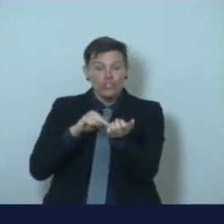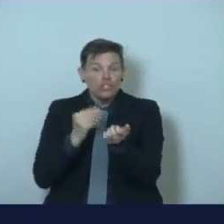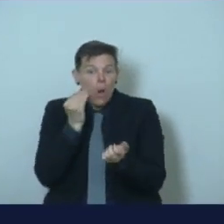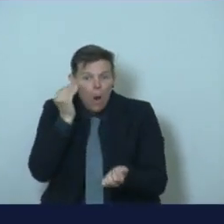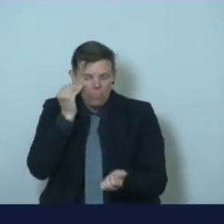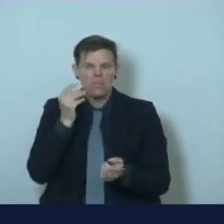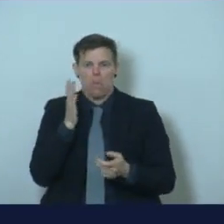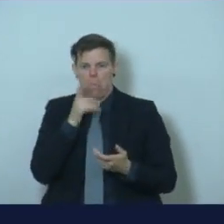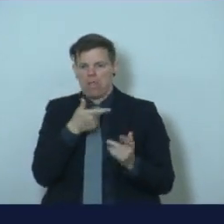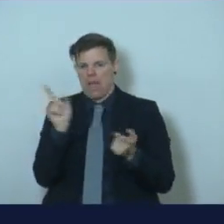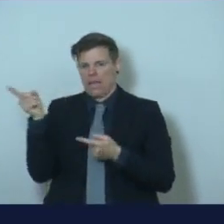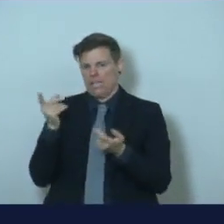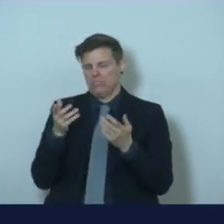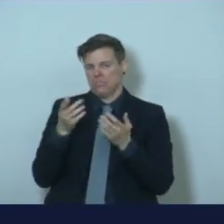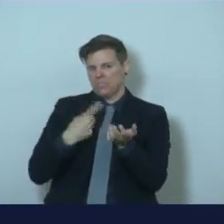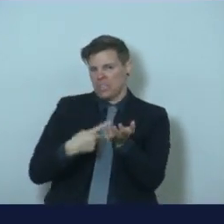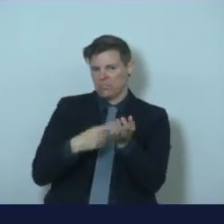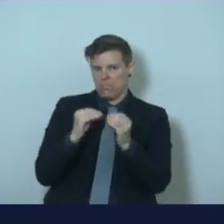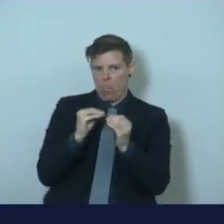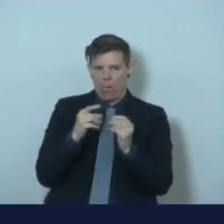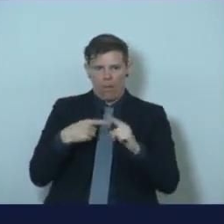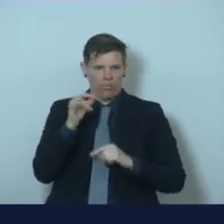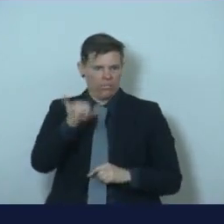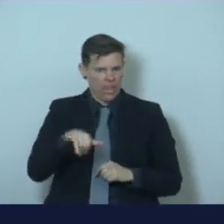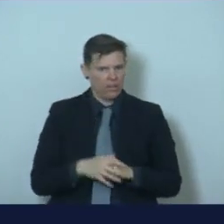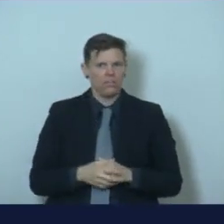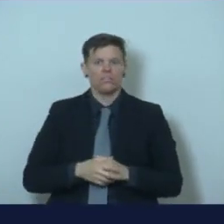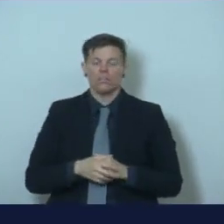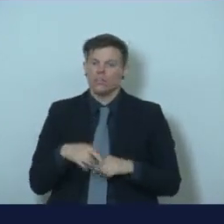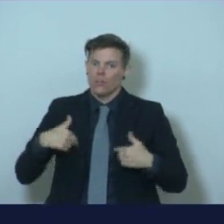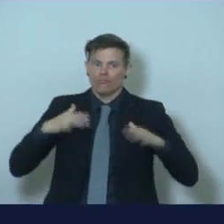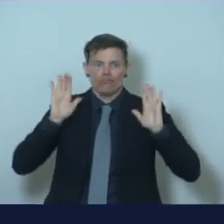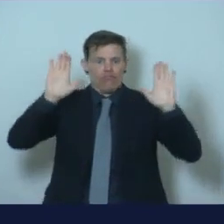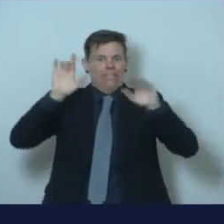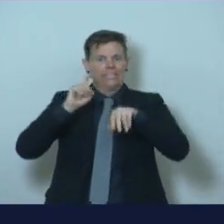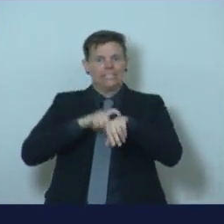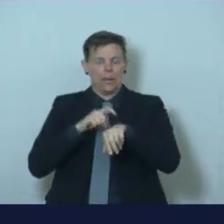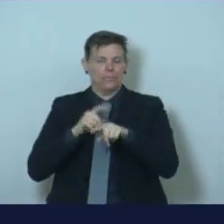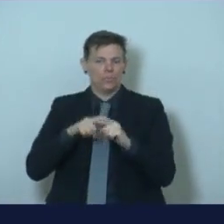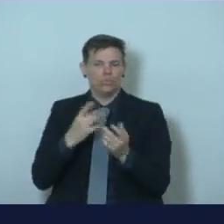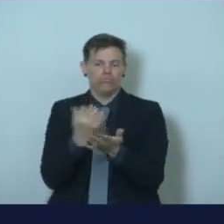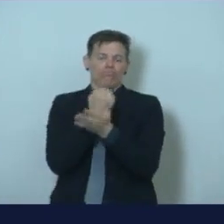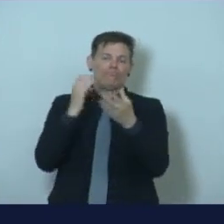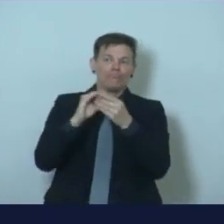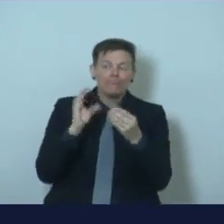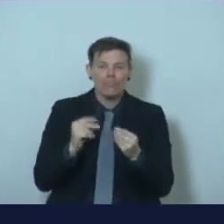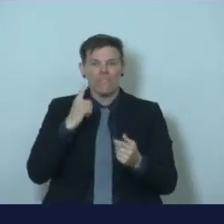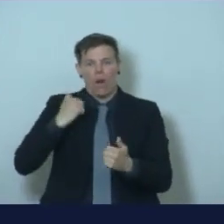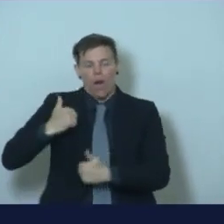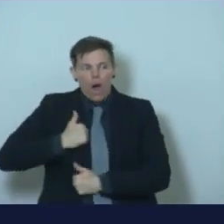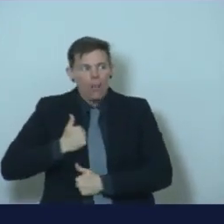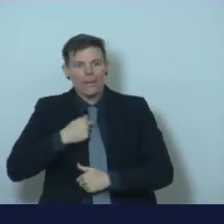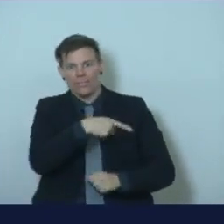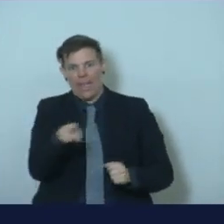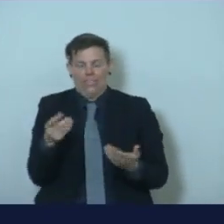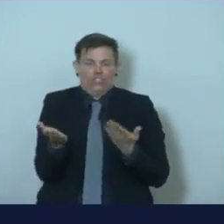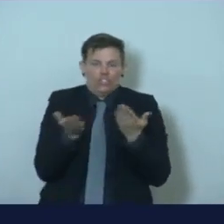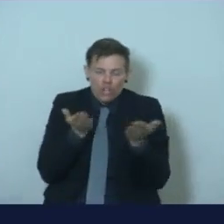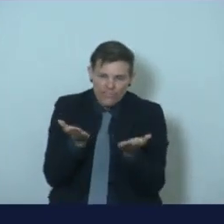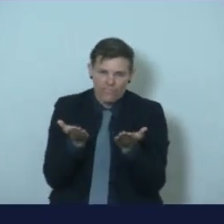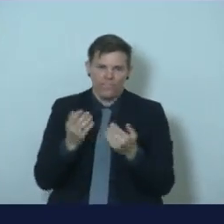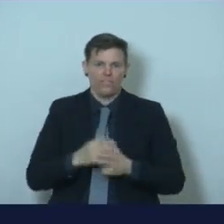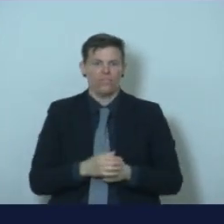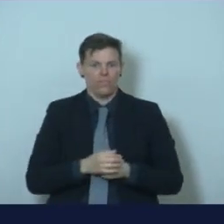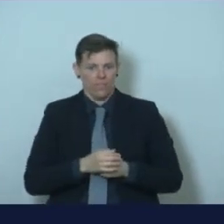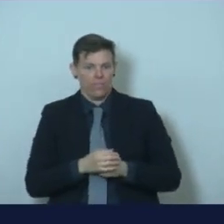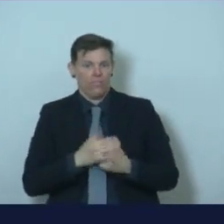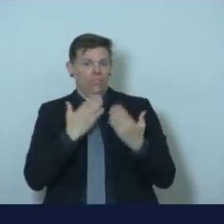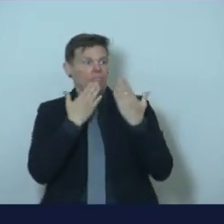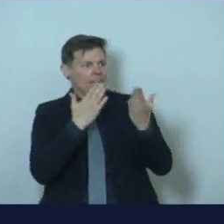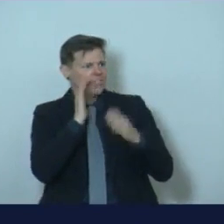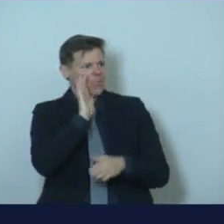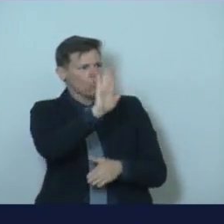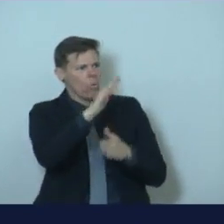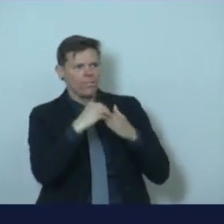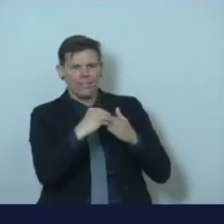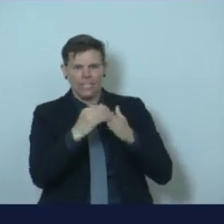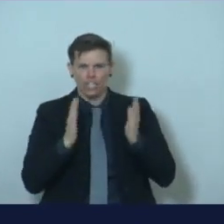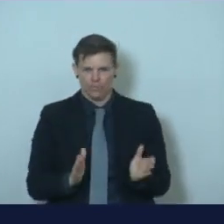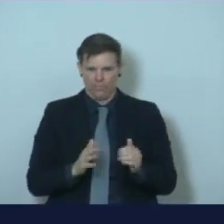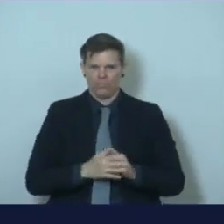NURSING HOME AND GOING TO TALK TO YOU PACIFICALLY ABOUT MUCH OF THIS AND A GREAT PLACE PORNO THANK THE MEN AND WOMEN AND GENERAL AND THEIR FAMILY AND ALSO THANK YOU PERSONALLY FOR